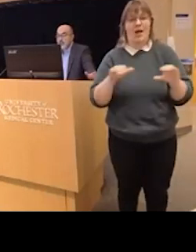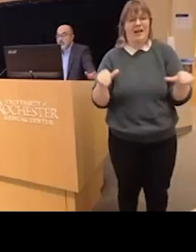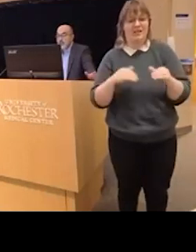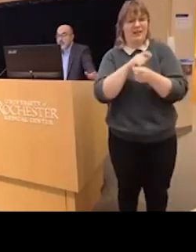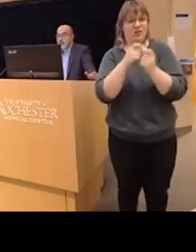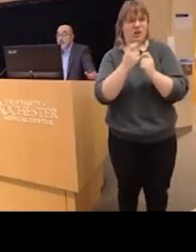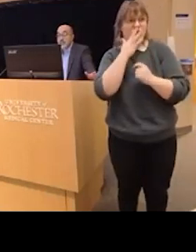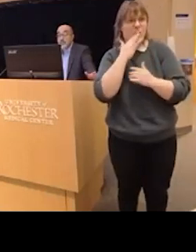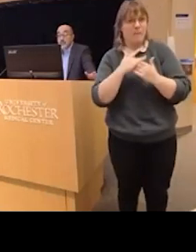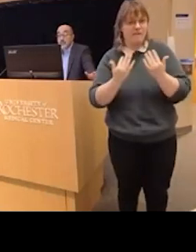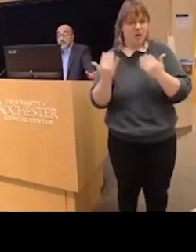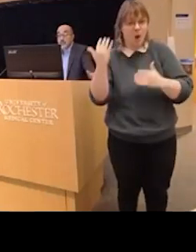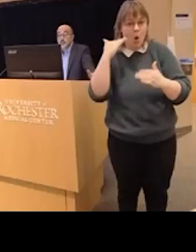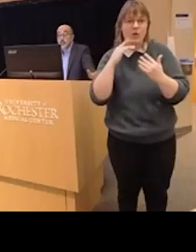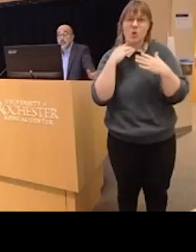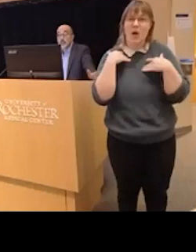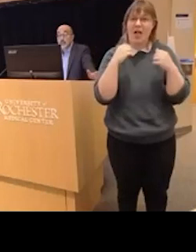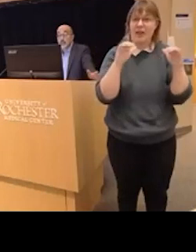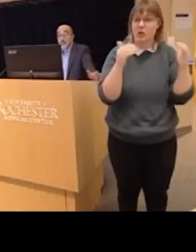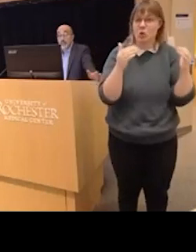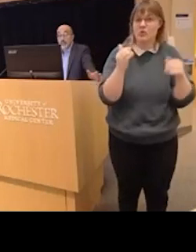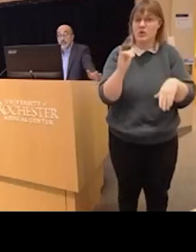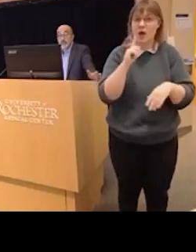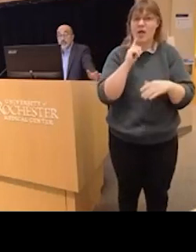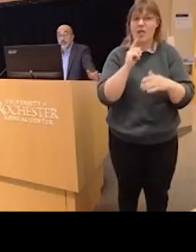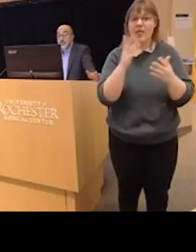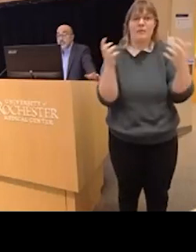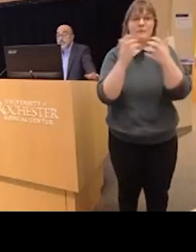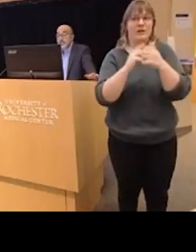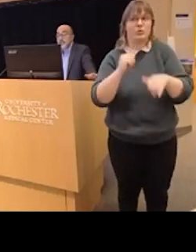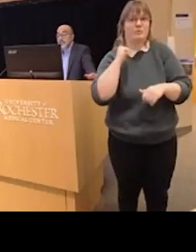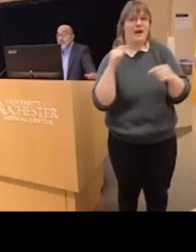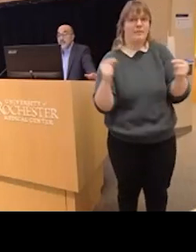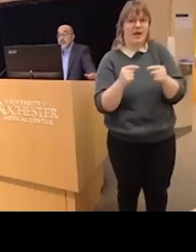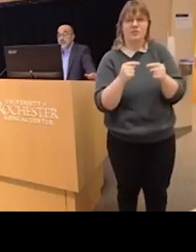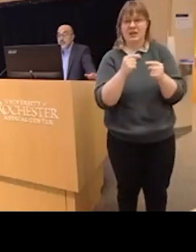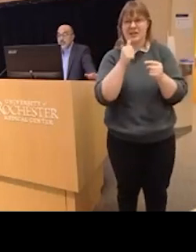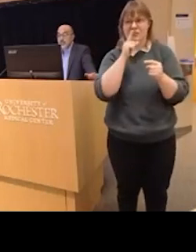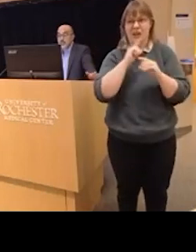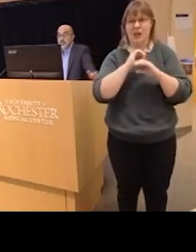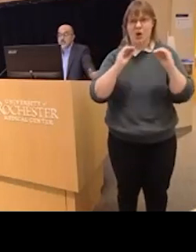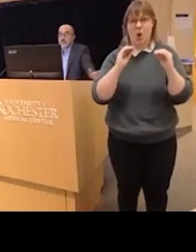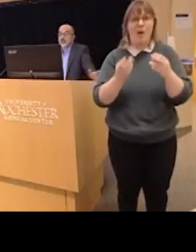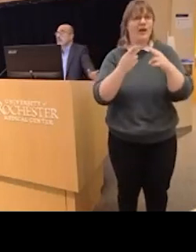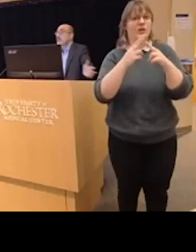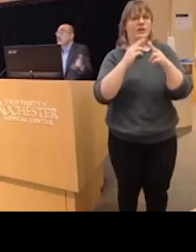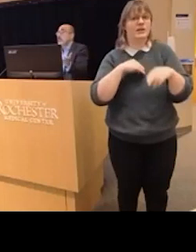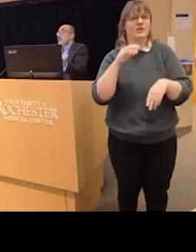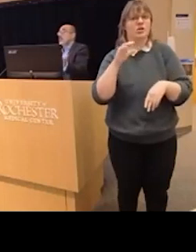the healthy we have healthy healthy controls as well that were matched to the back pain patients they didn't really have any appreciable increase in their sugar blood flow as you would imagine